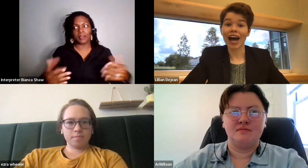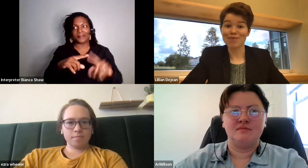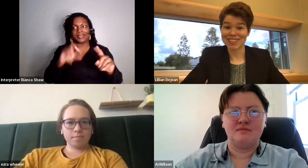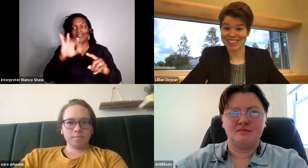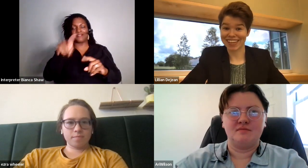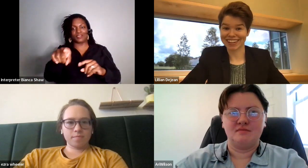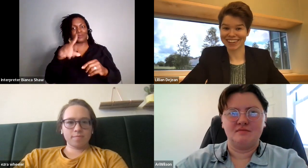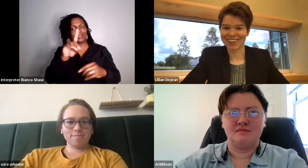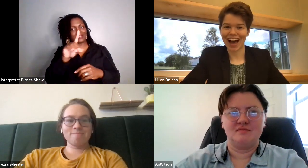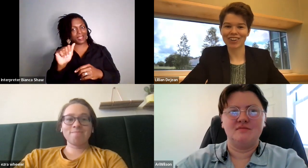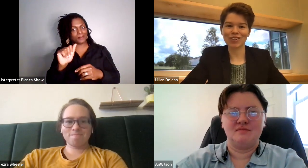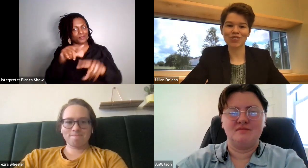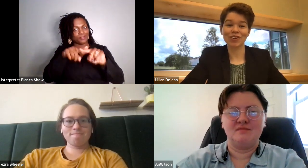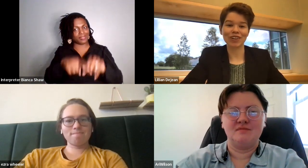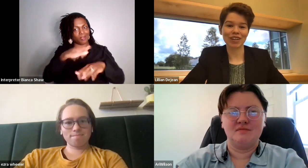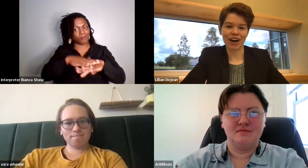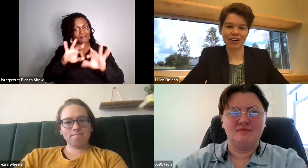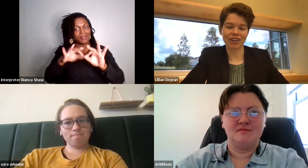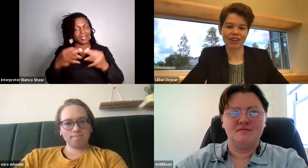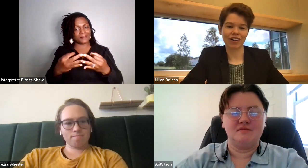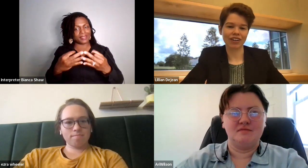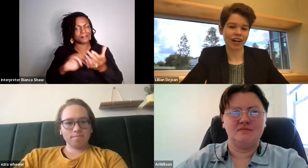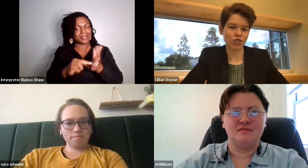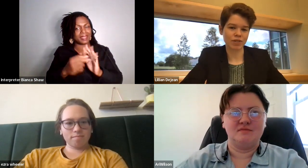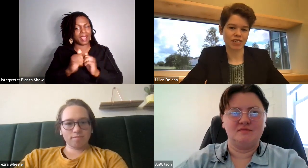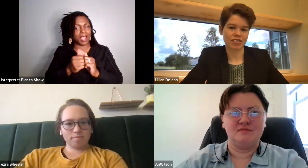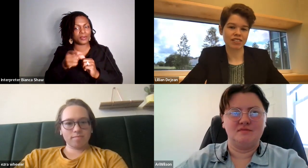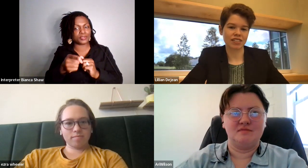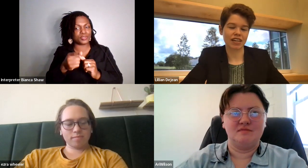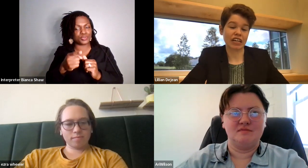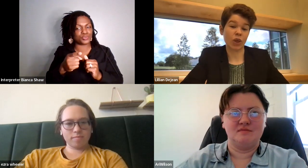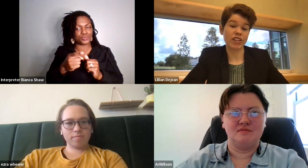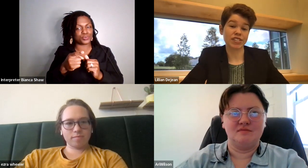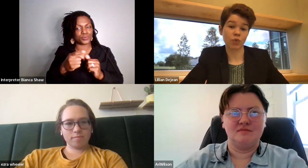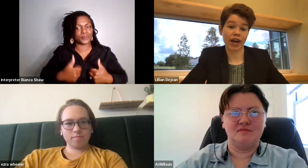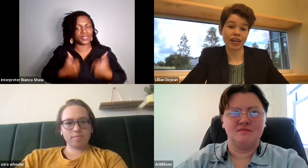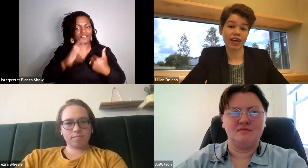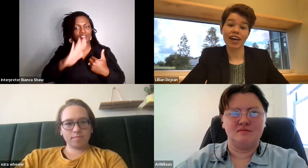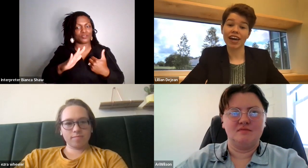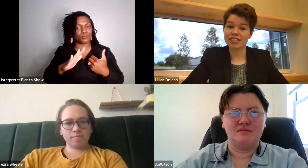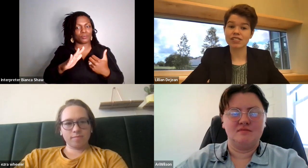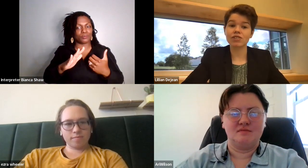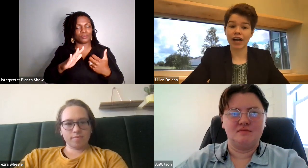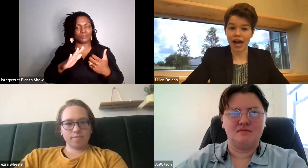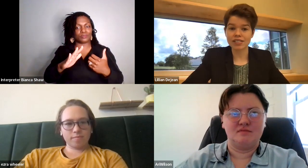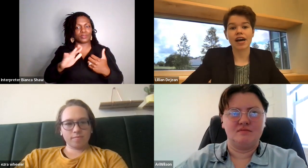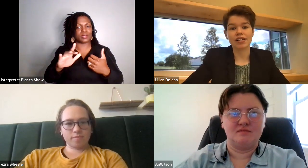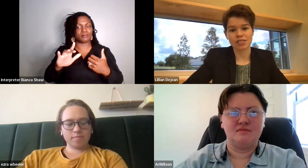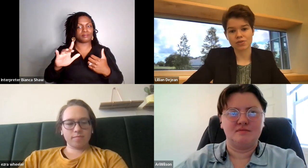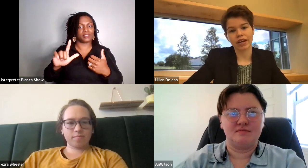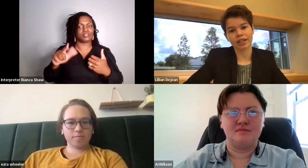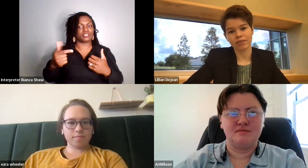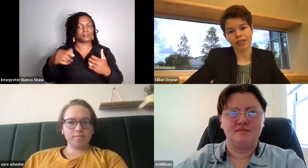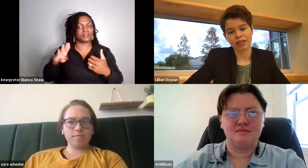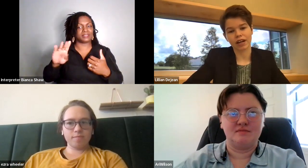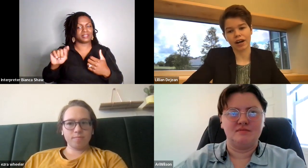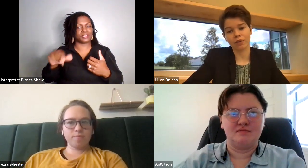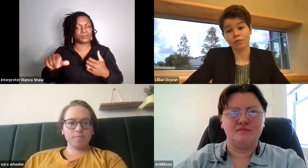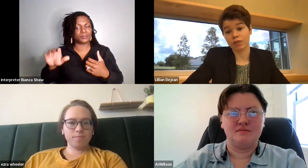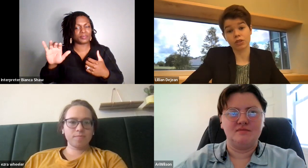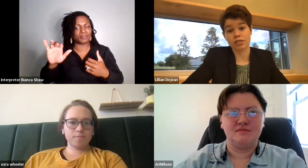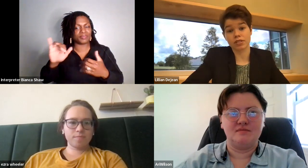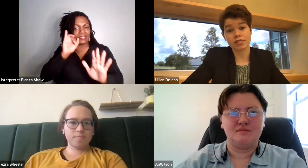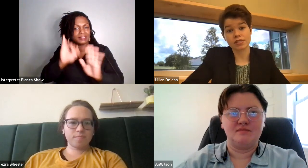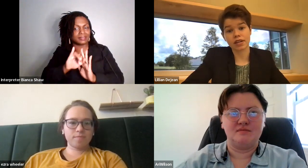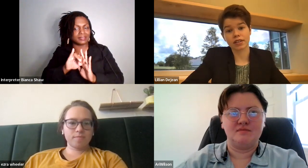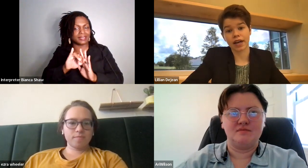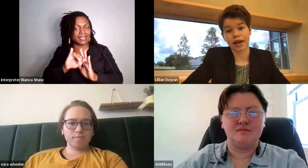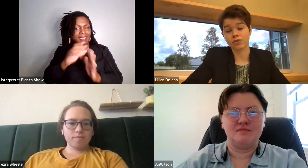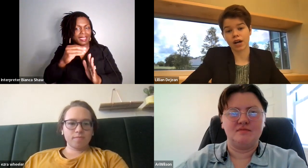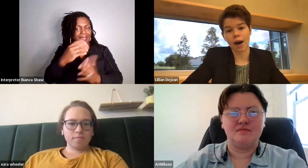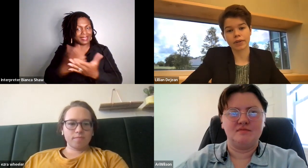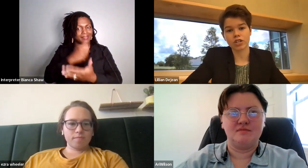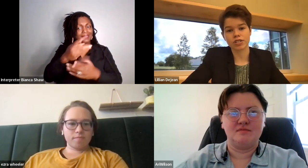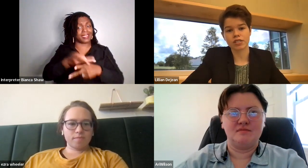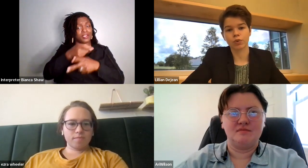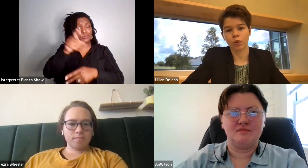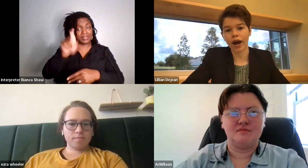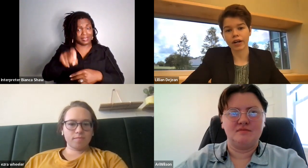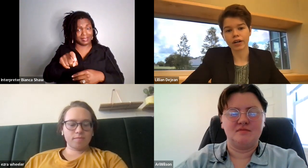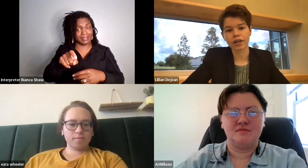What happens then? how do you live out your your LGBT identity in authentic way, and still access those caregiving those needs, and that those accommodations that you require?